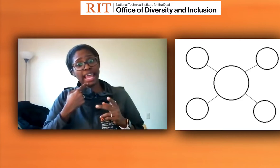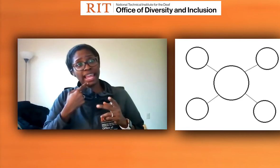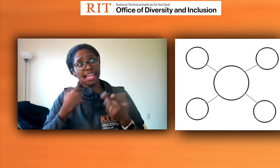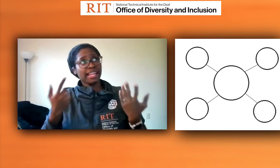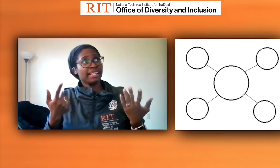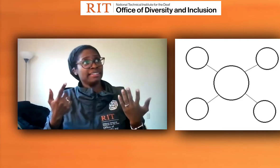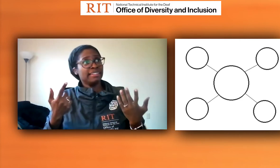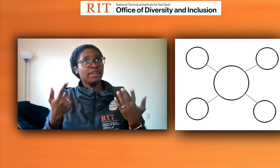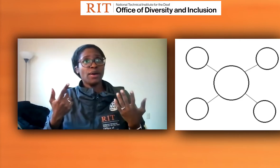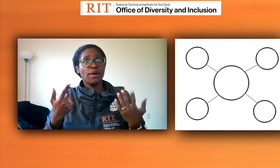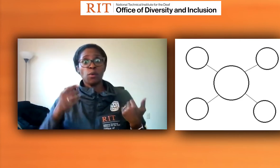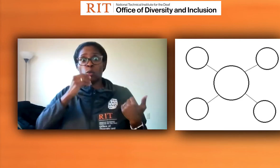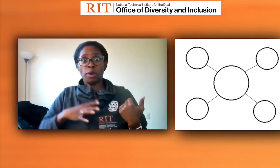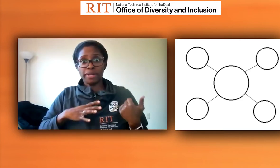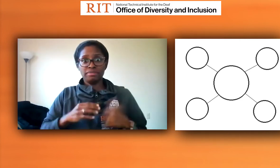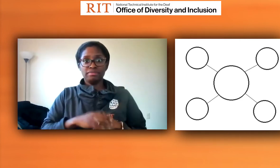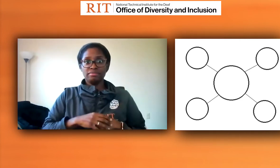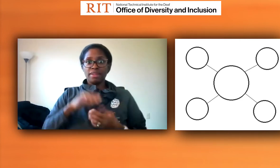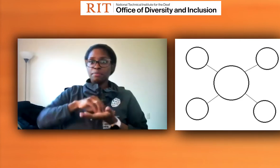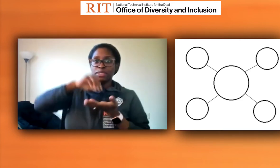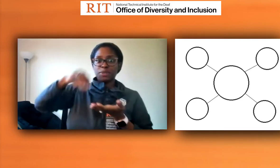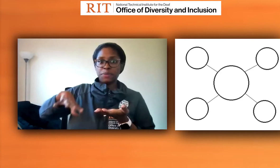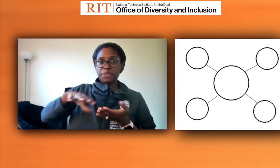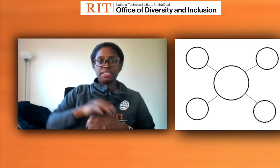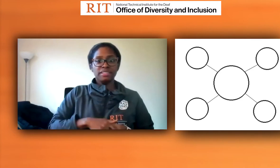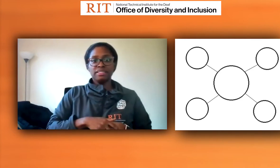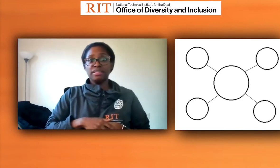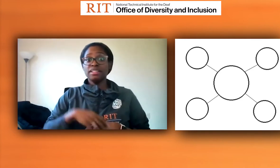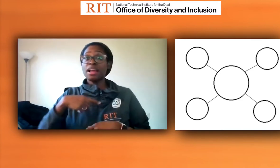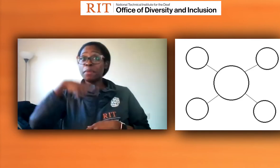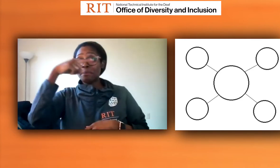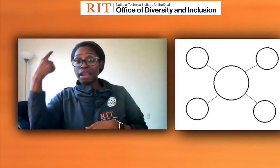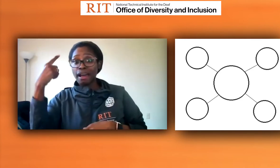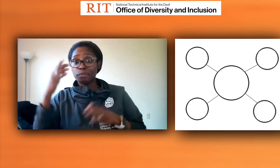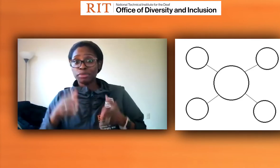However you might identify, who makes you who you are. For example, I'm a Black woman.